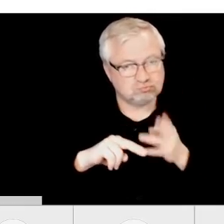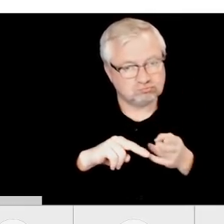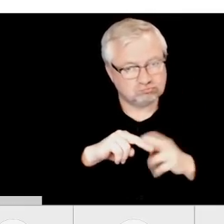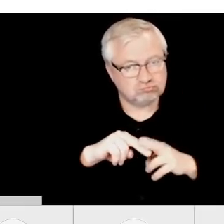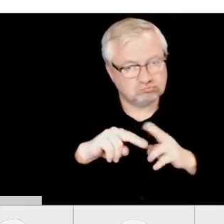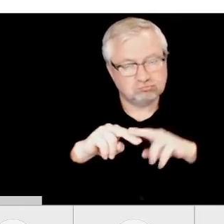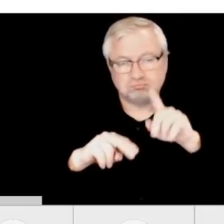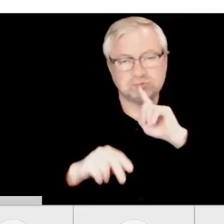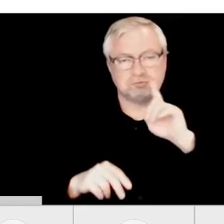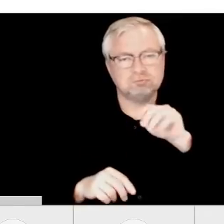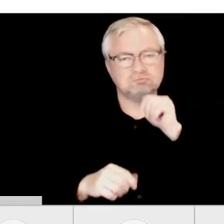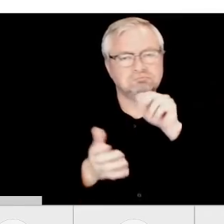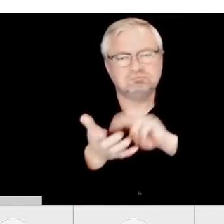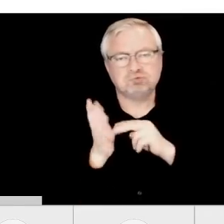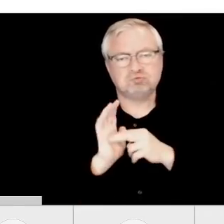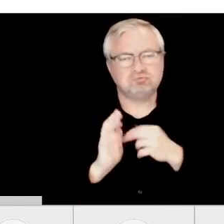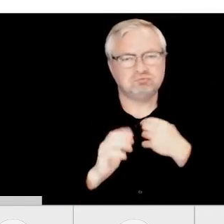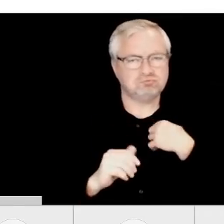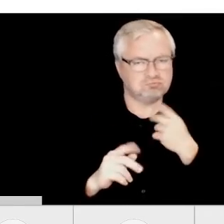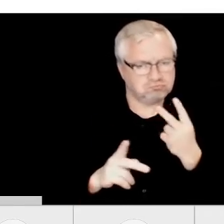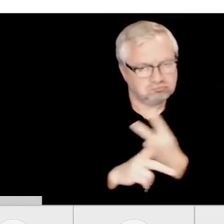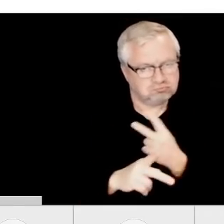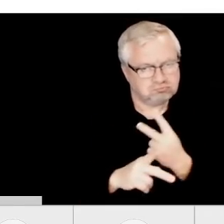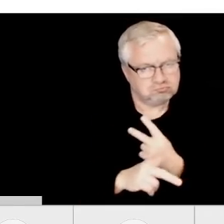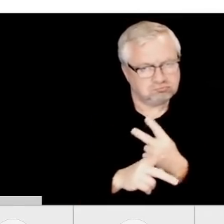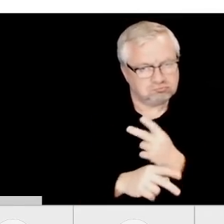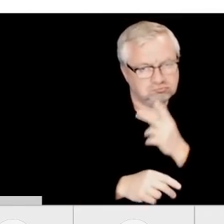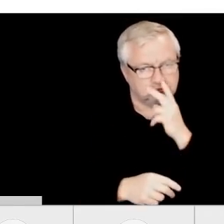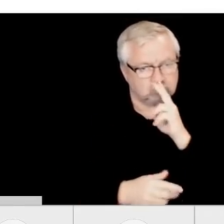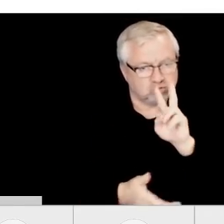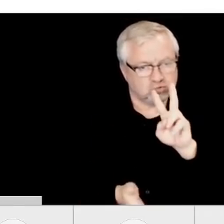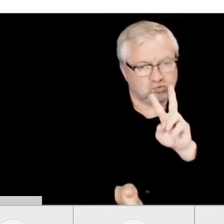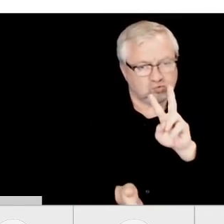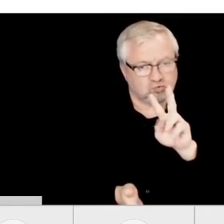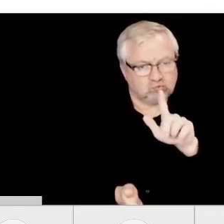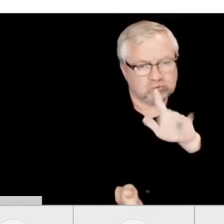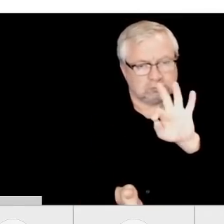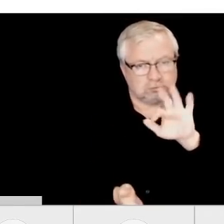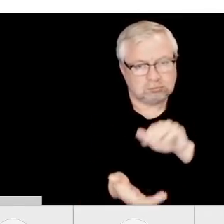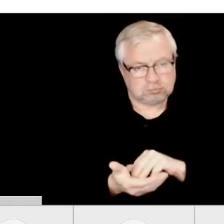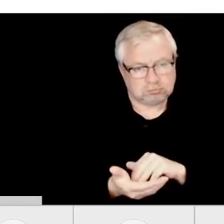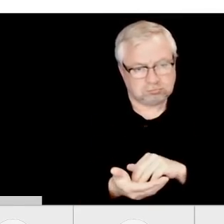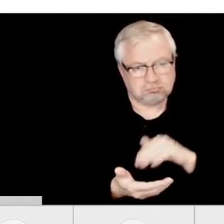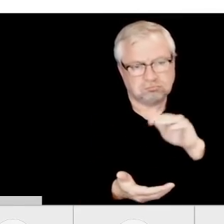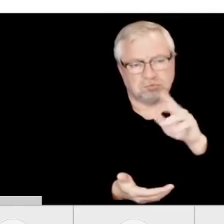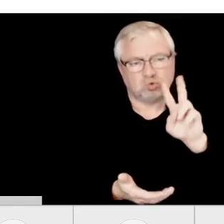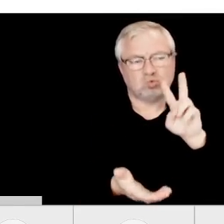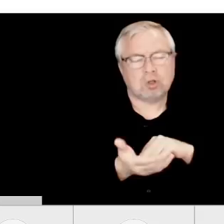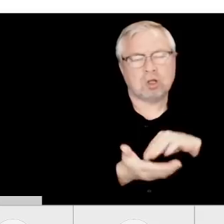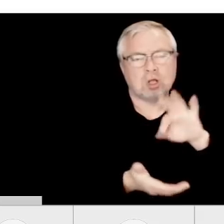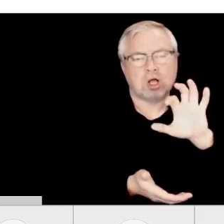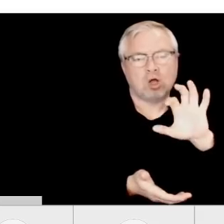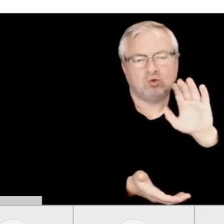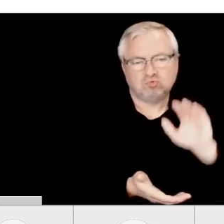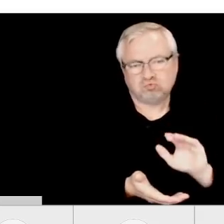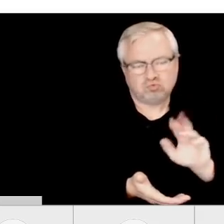To a much, much lower value in mortality would continue to occur as